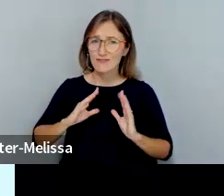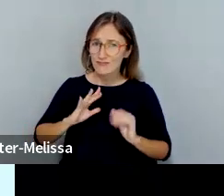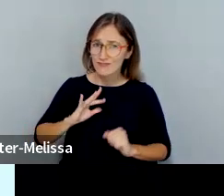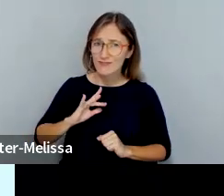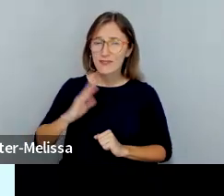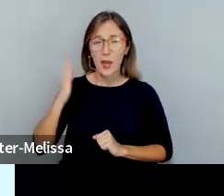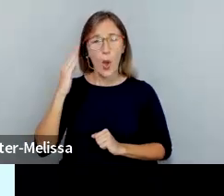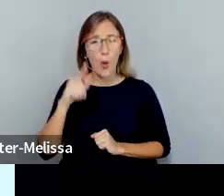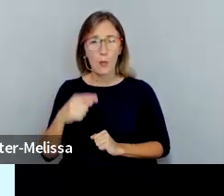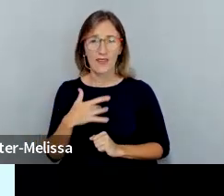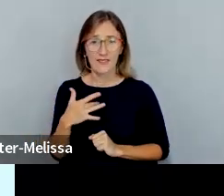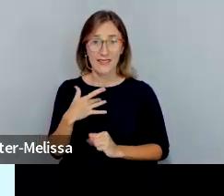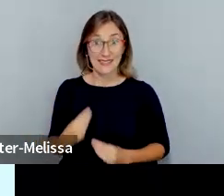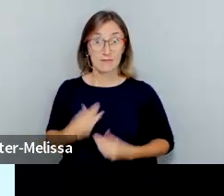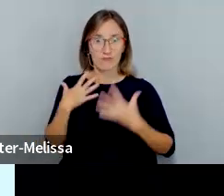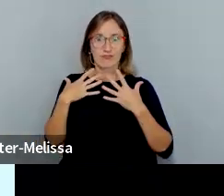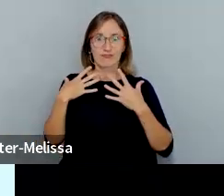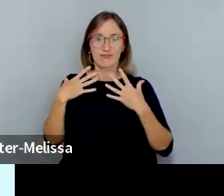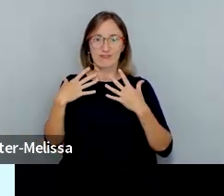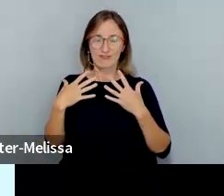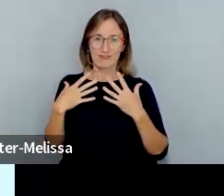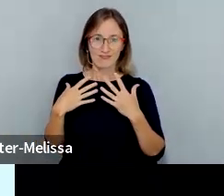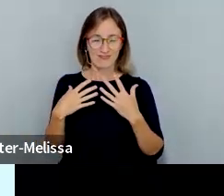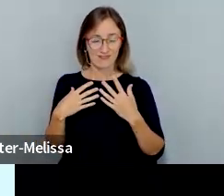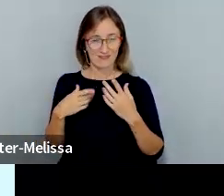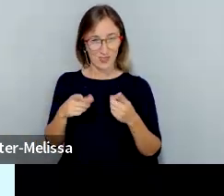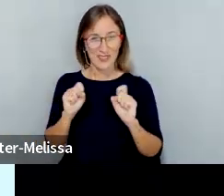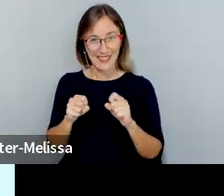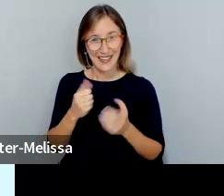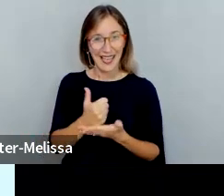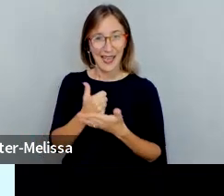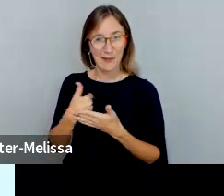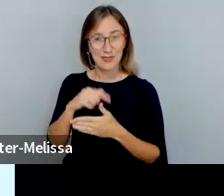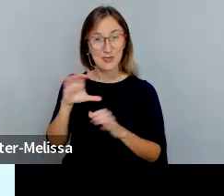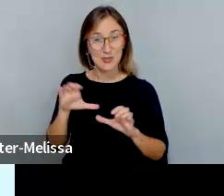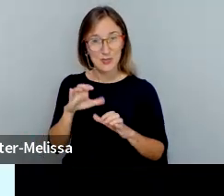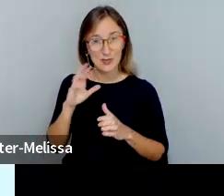those many different perspectives. We have a really great diverse group of